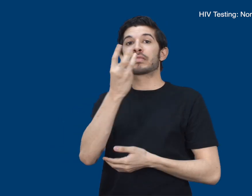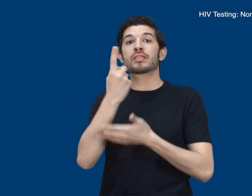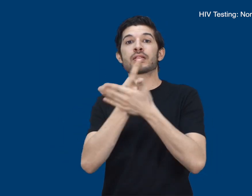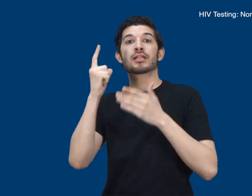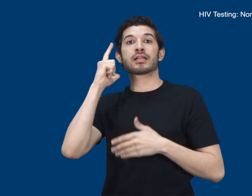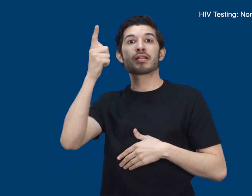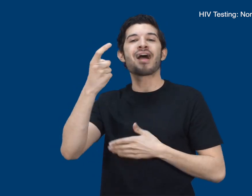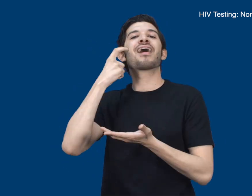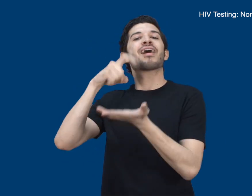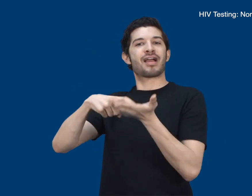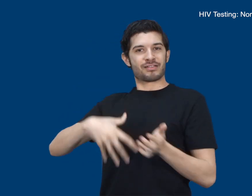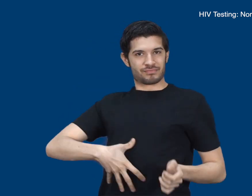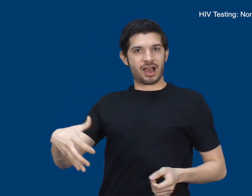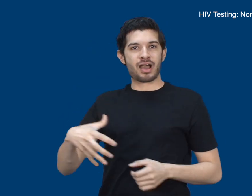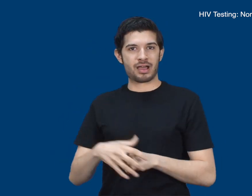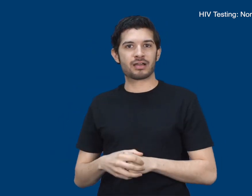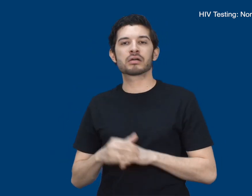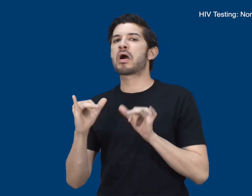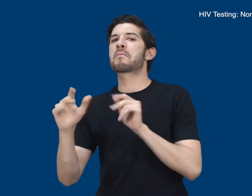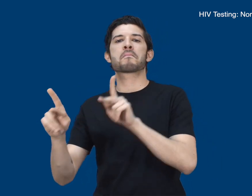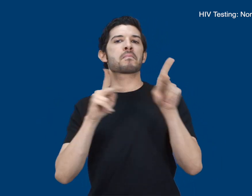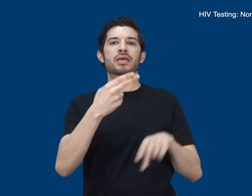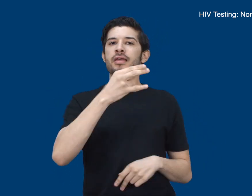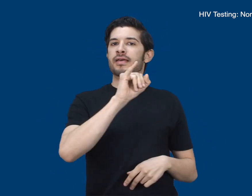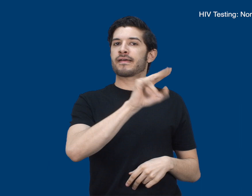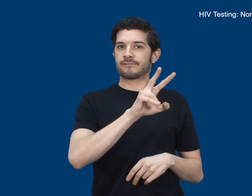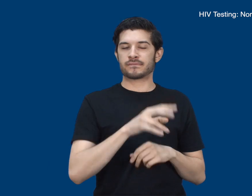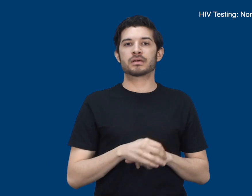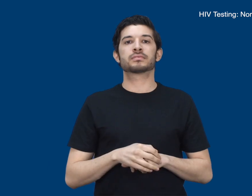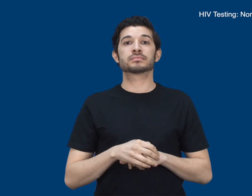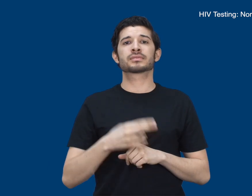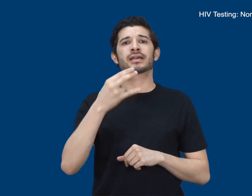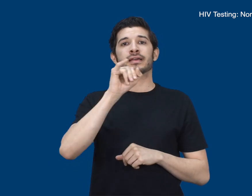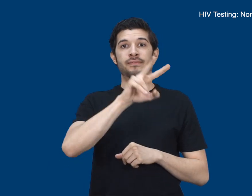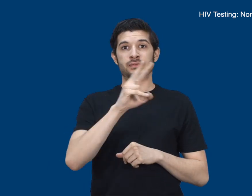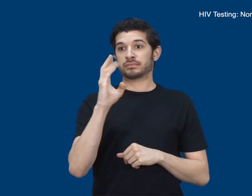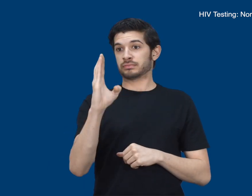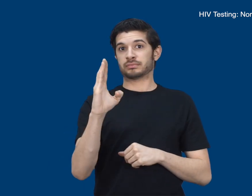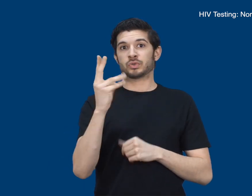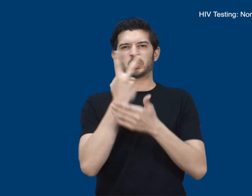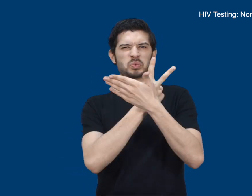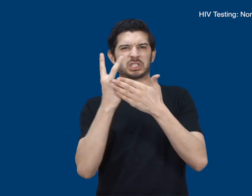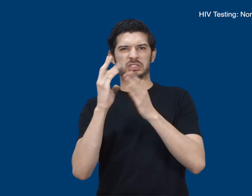It takes a couple of weeks for the pregnancy test results to be ready. This is similar with HIV tests, it has a 2-week "window period"